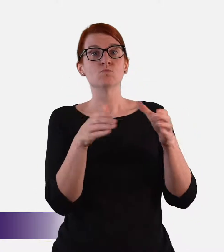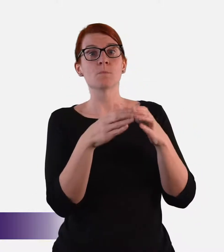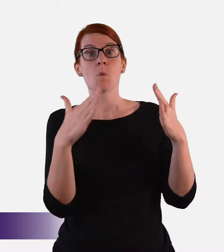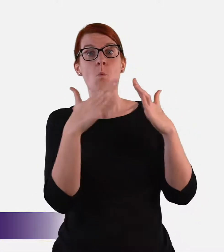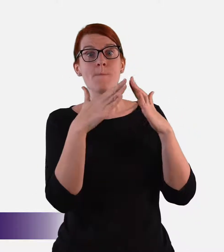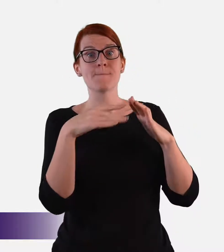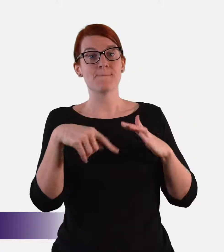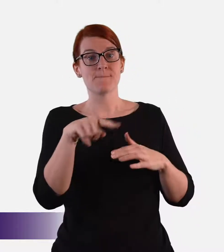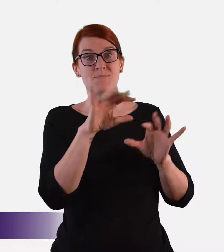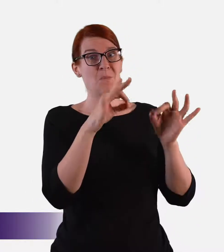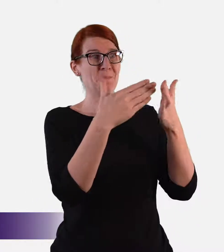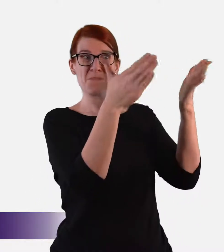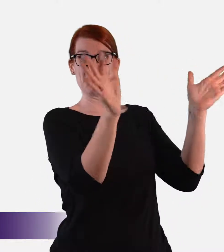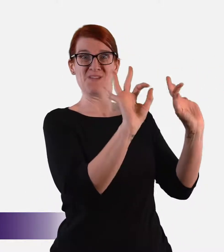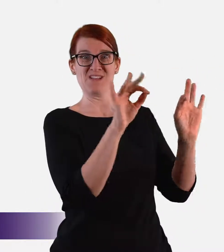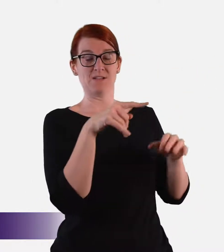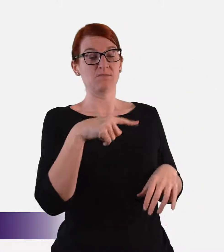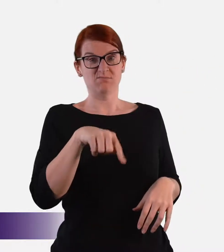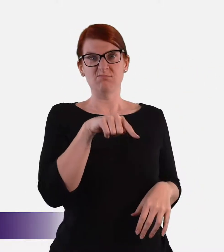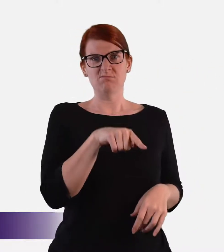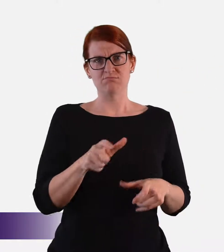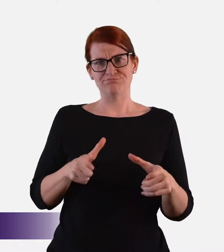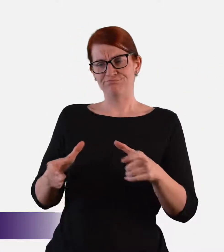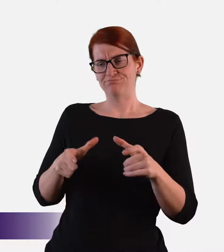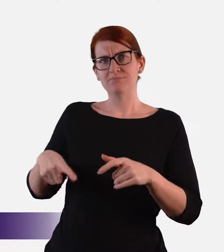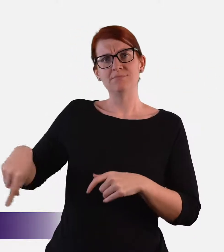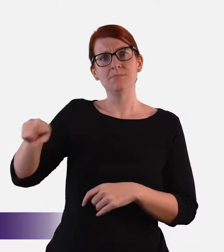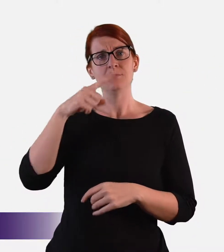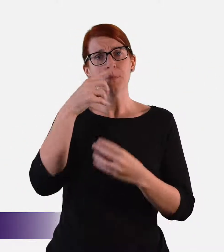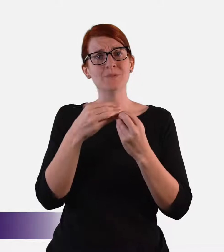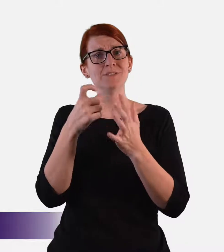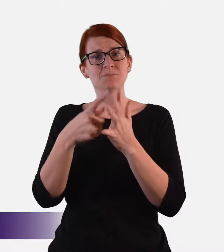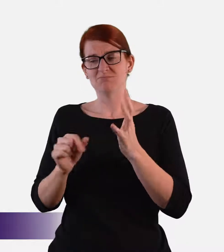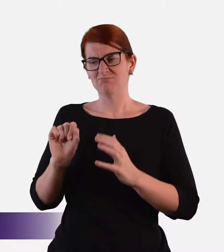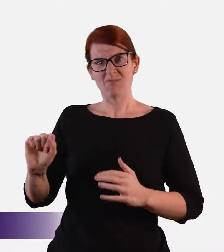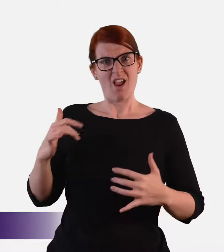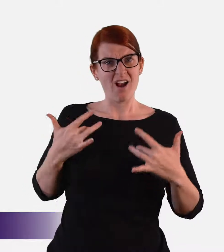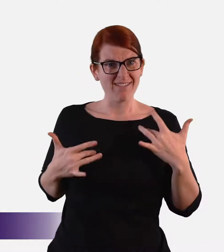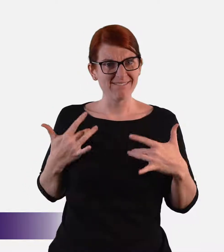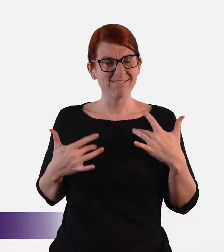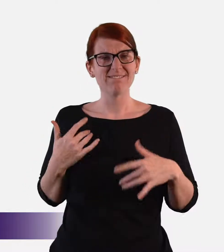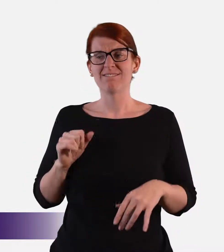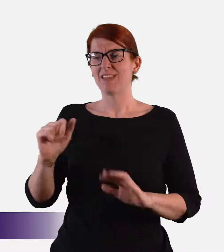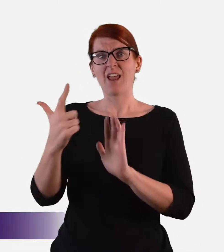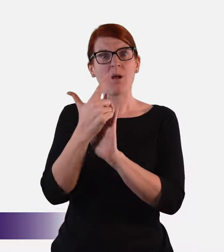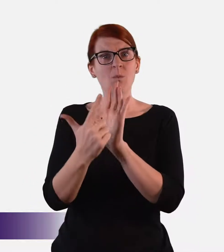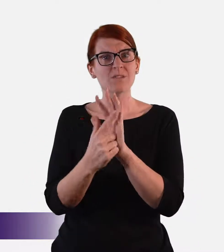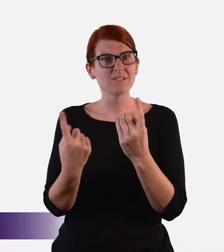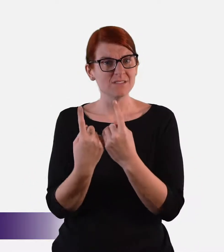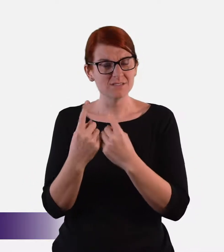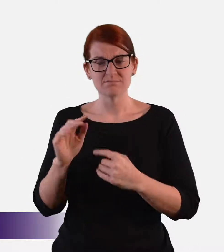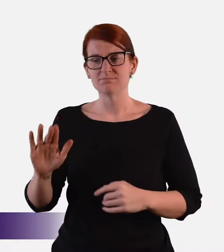and legitimise total control over all aspects of a person's life, such as group homes.